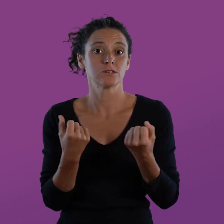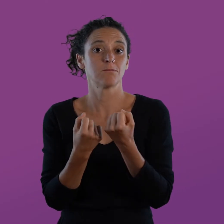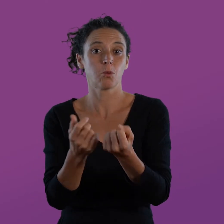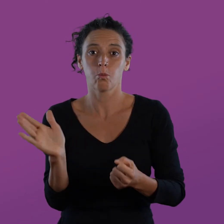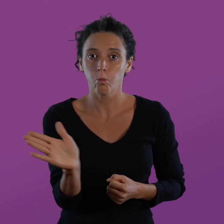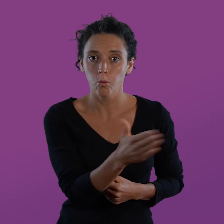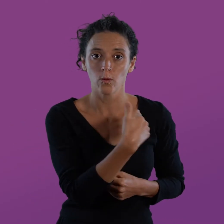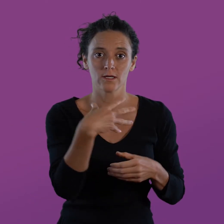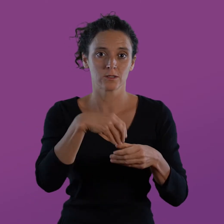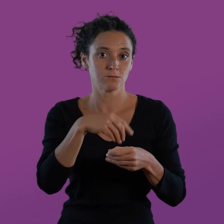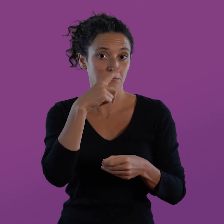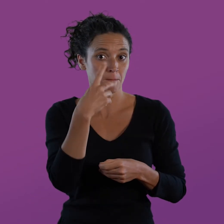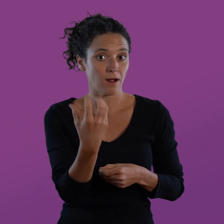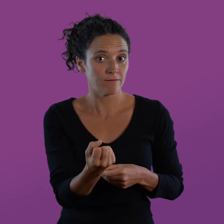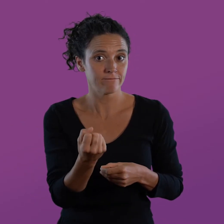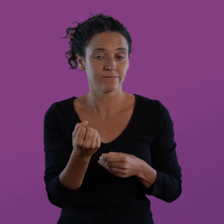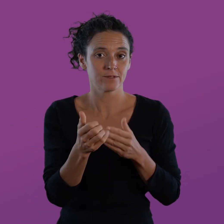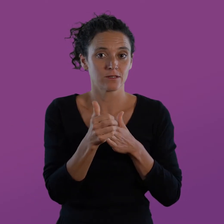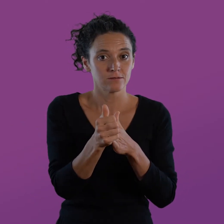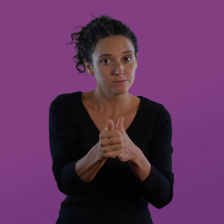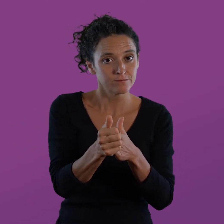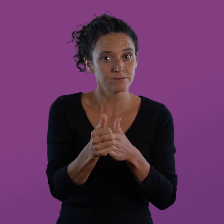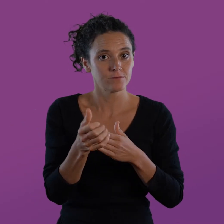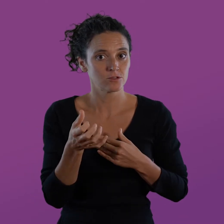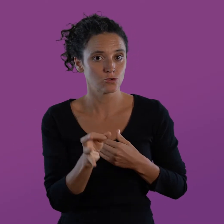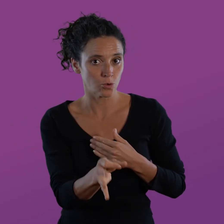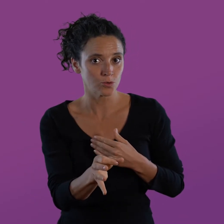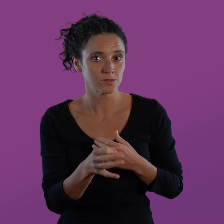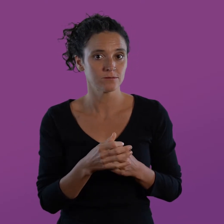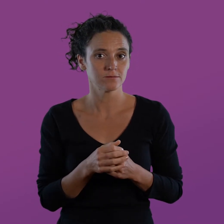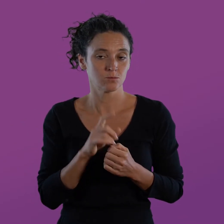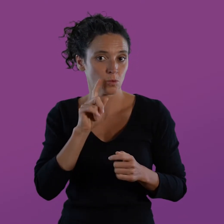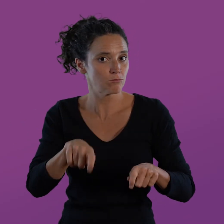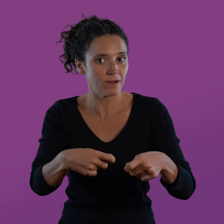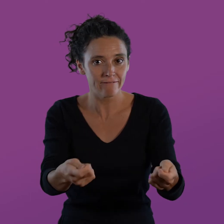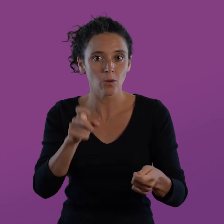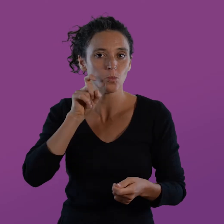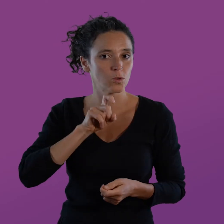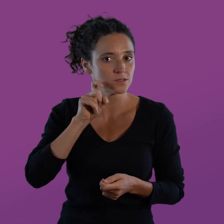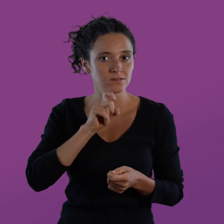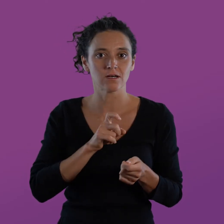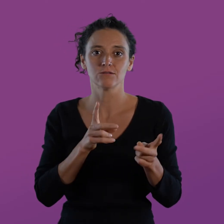The Royal Commission is likely to engage with many people - who make use of support animals such as guide dogs.